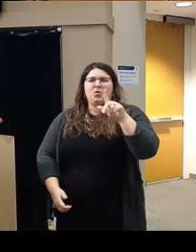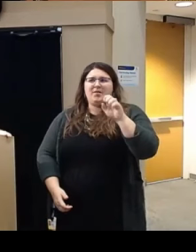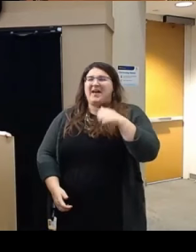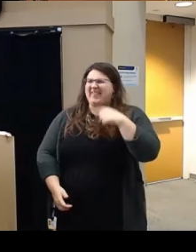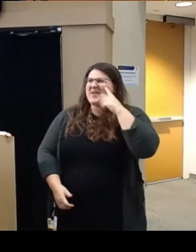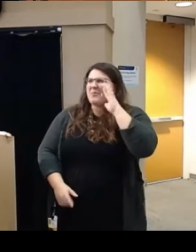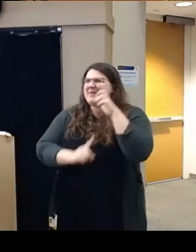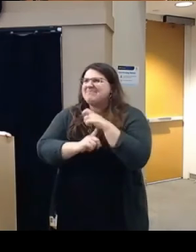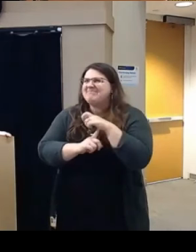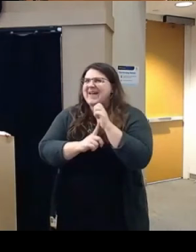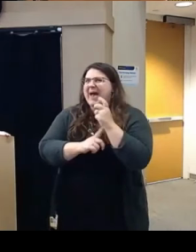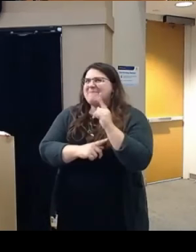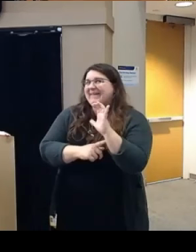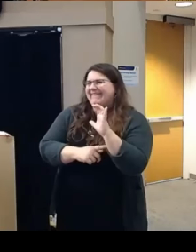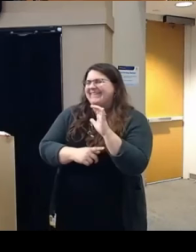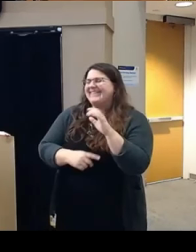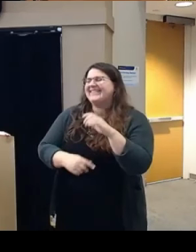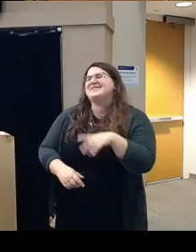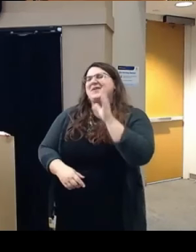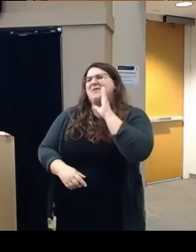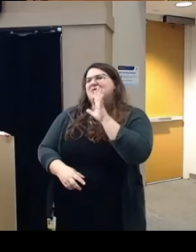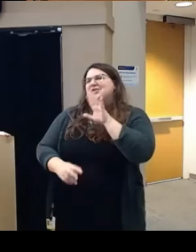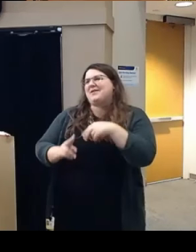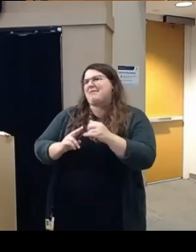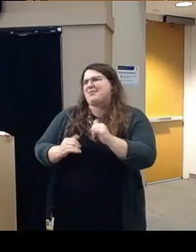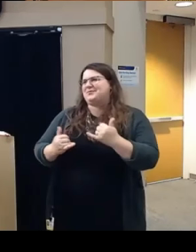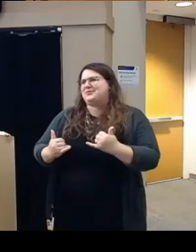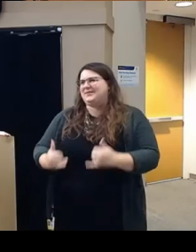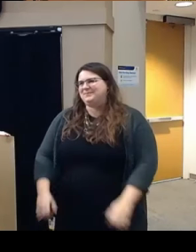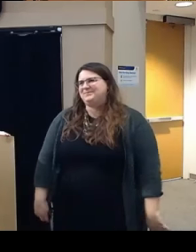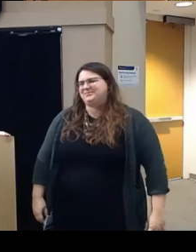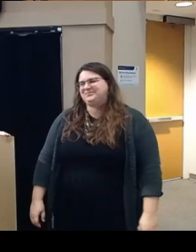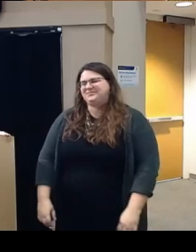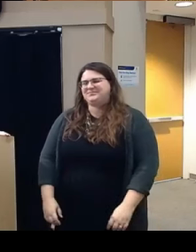title I think truly says it so I'm going to talk a little bit more about that today um in